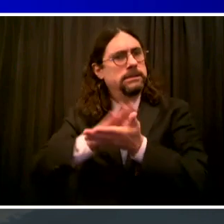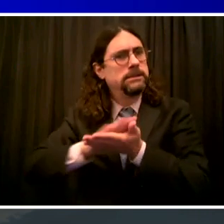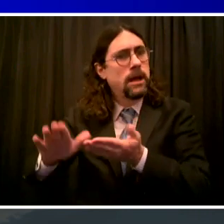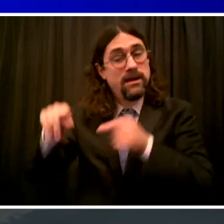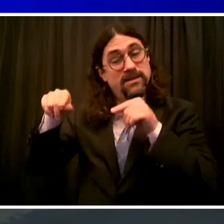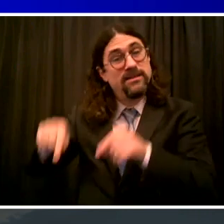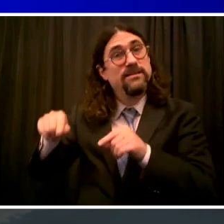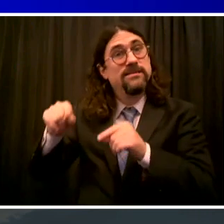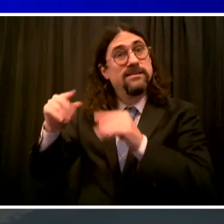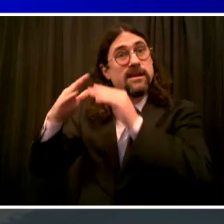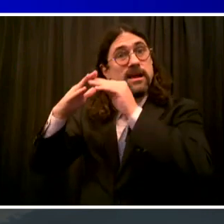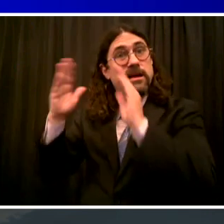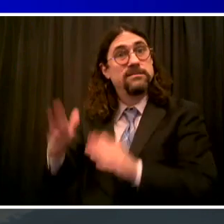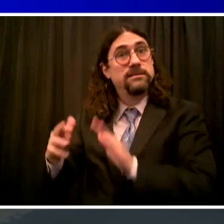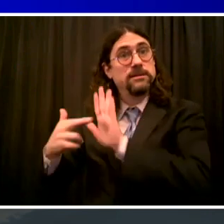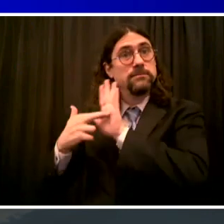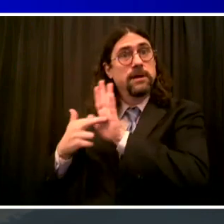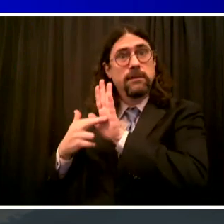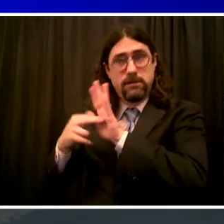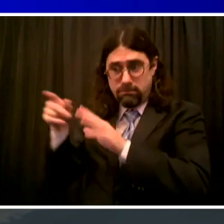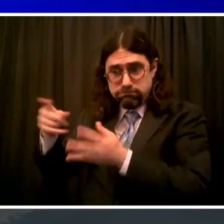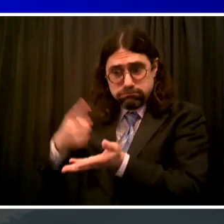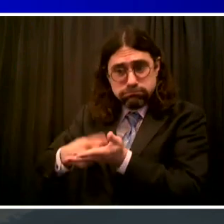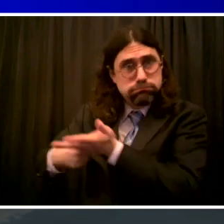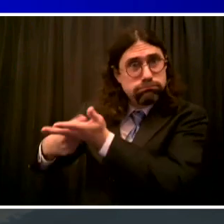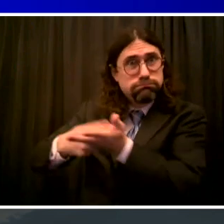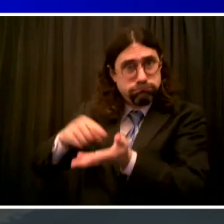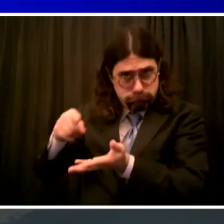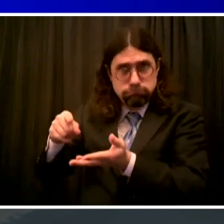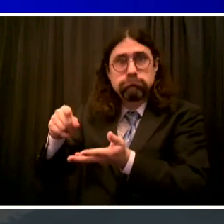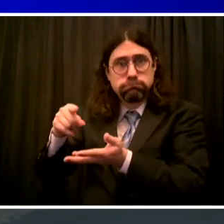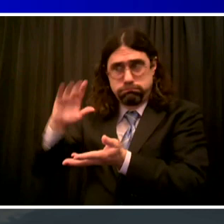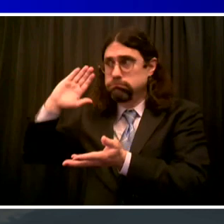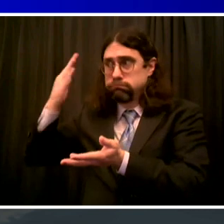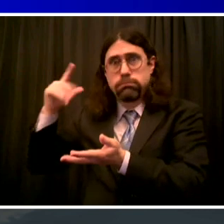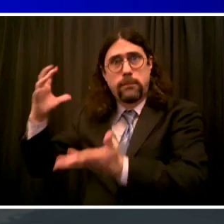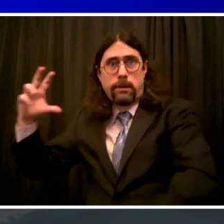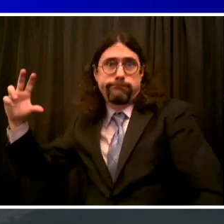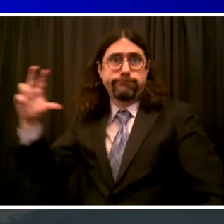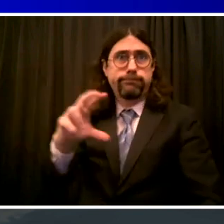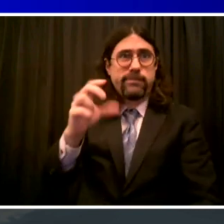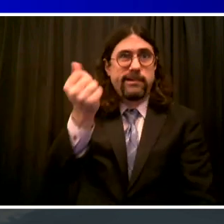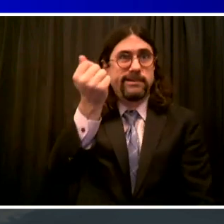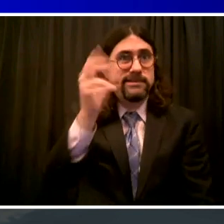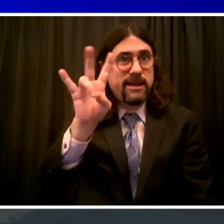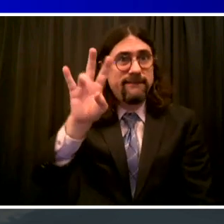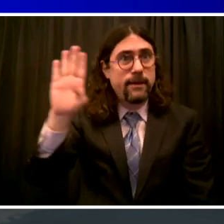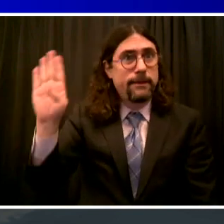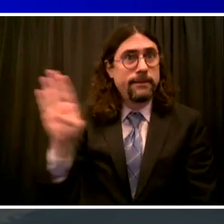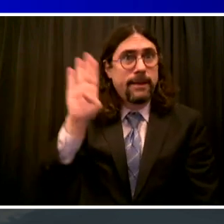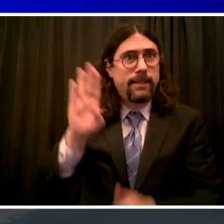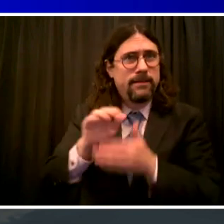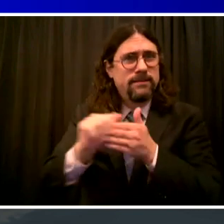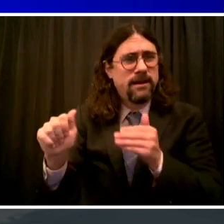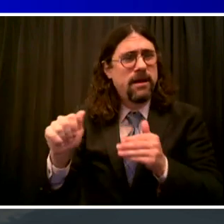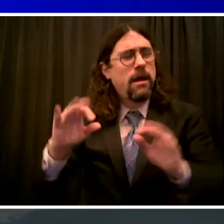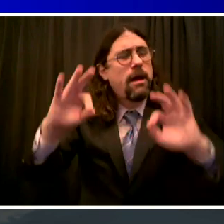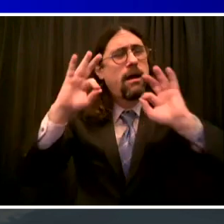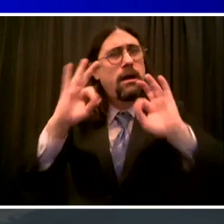WE NEED TO THINK SEVERAL YERSA AHEAD. AND THIS PLANBY ROPVIDING $17 BILIOLNAC TALULY GIVES US THE ABILITY TO MOVE